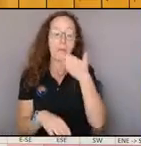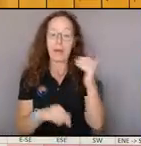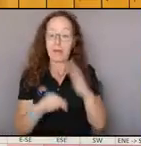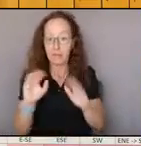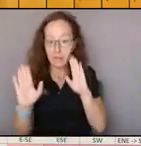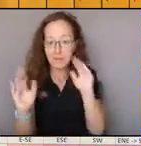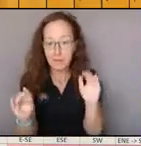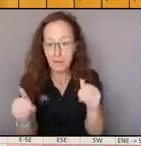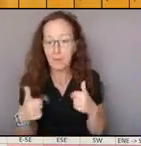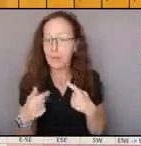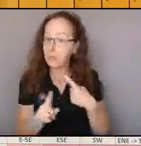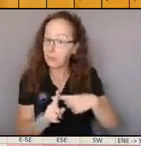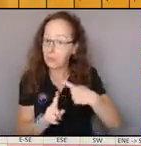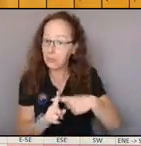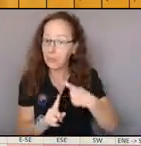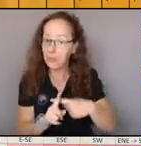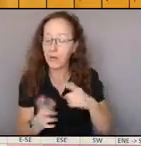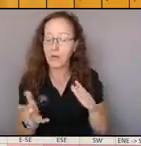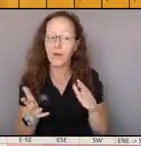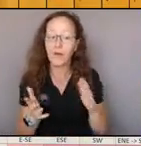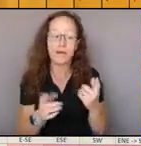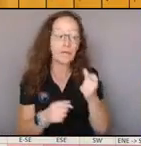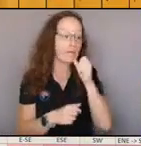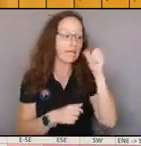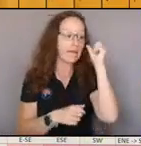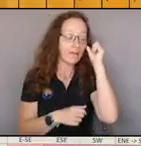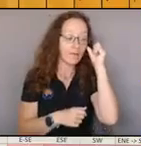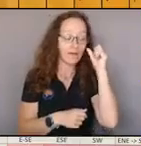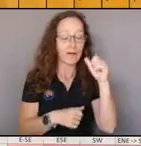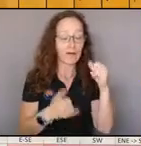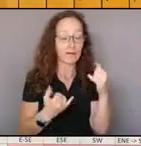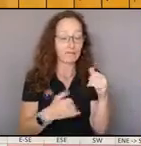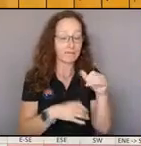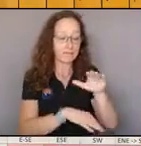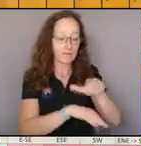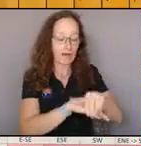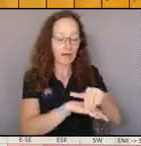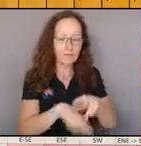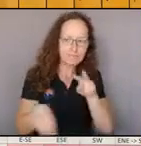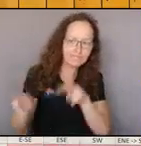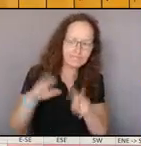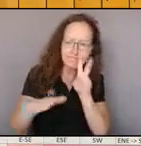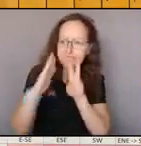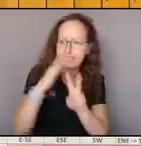TIME YESTERDAY BY THIS TIME TODAY. SO WE STILL HAVE TOMORROW TO GET THROUGH. ANOTHER BIG